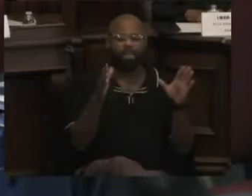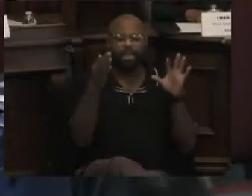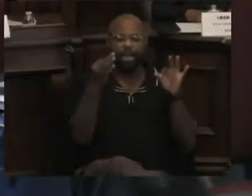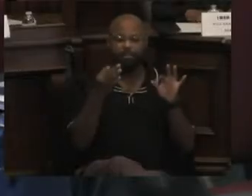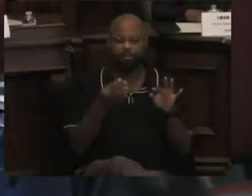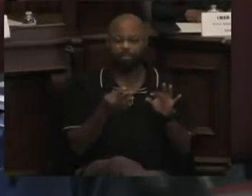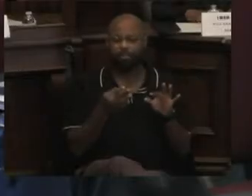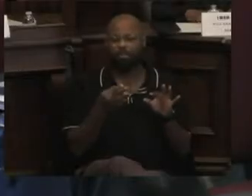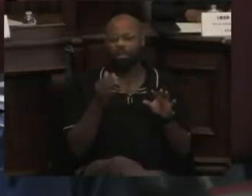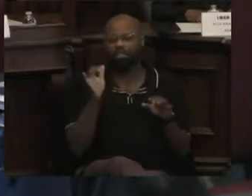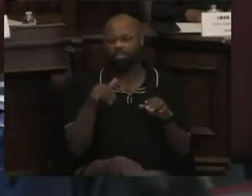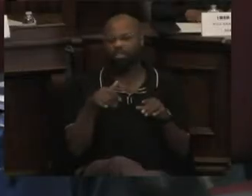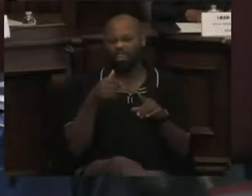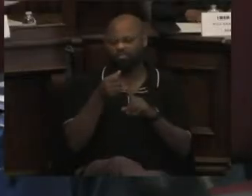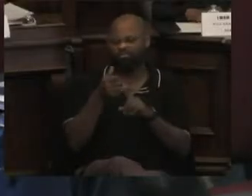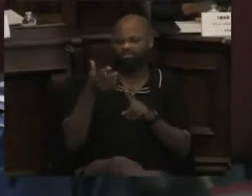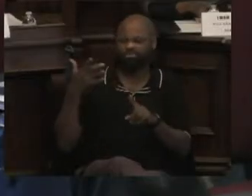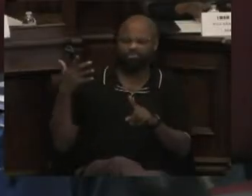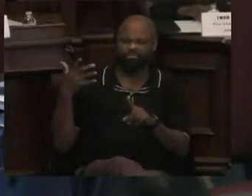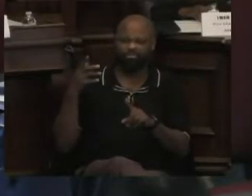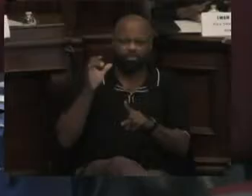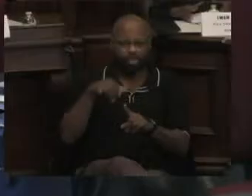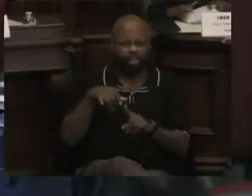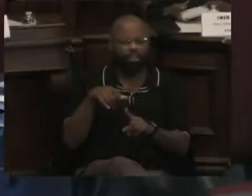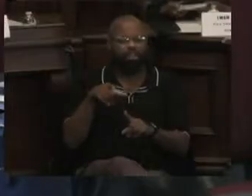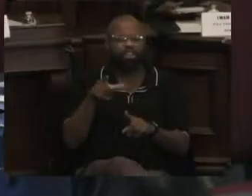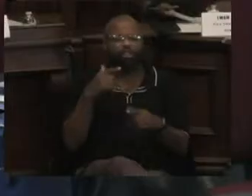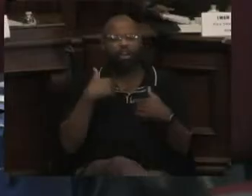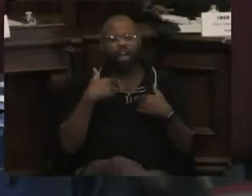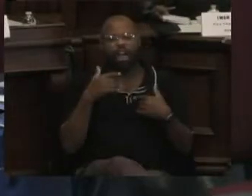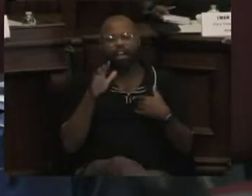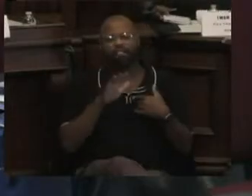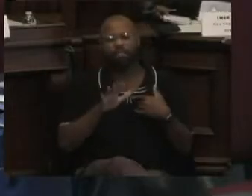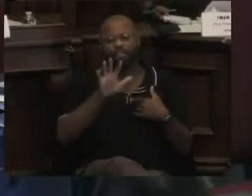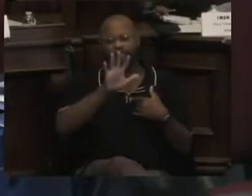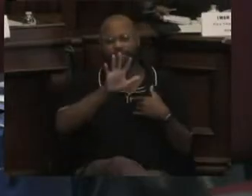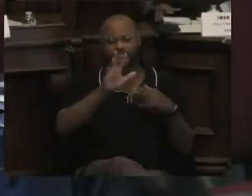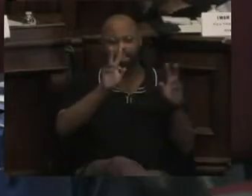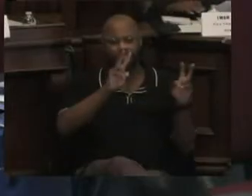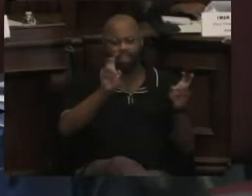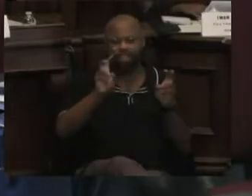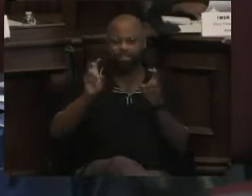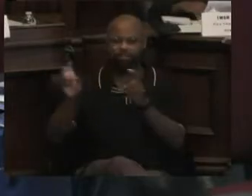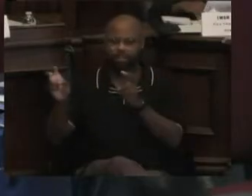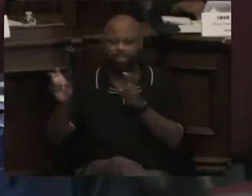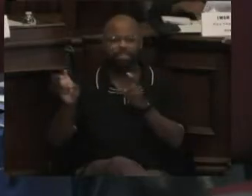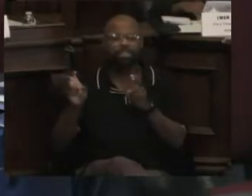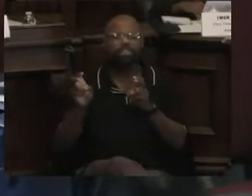received a document called The Summary of Public Input, where